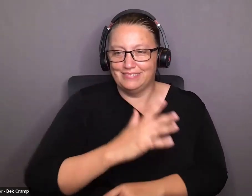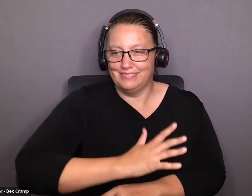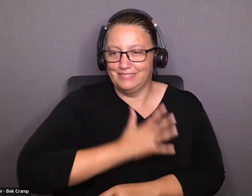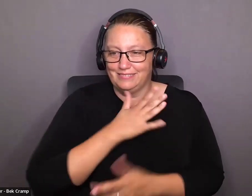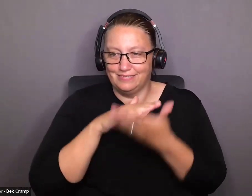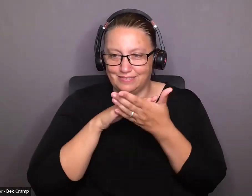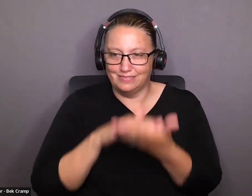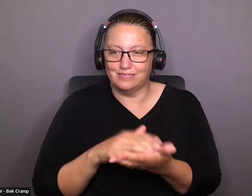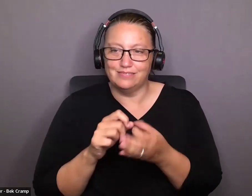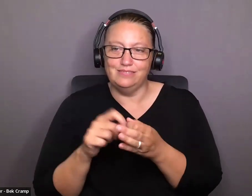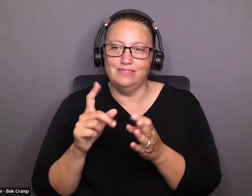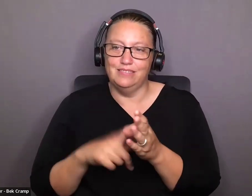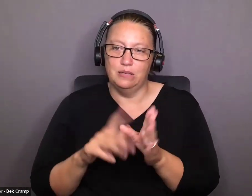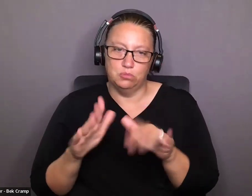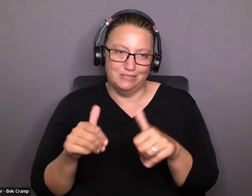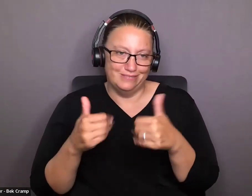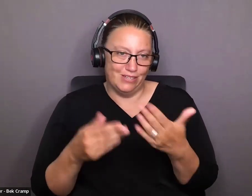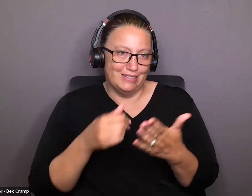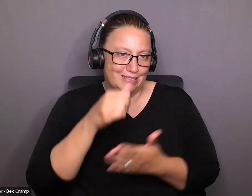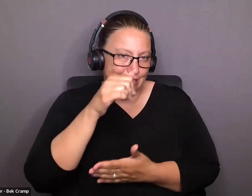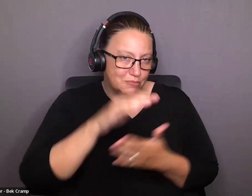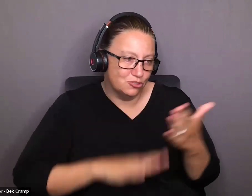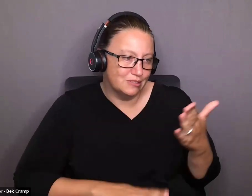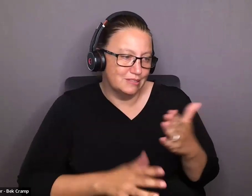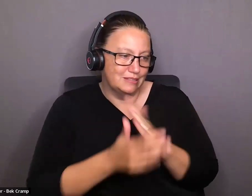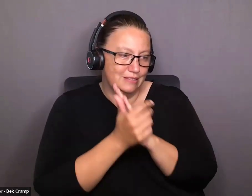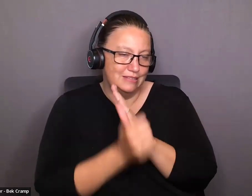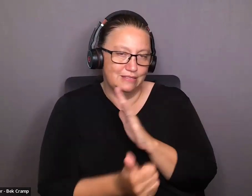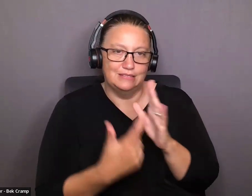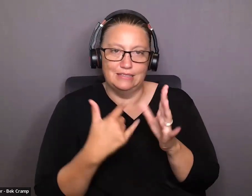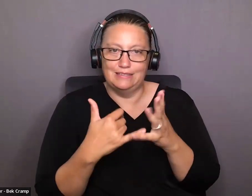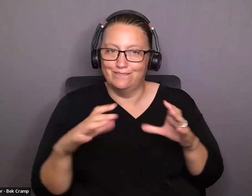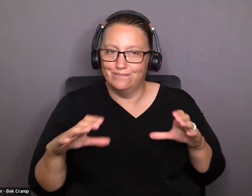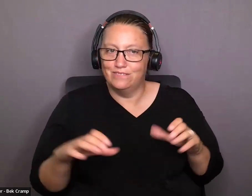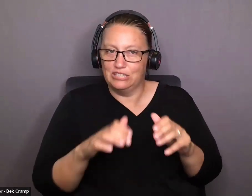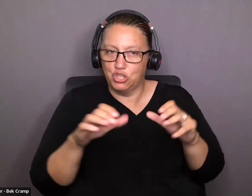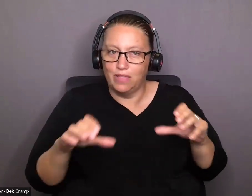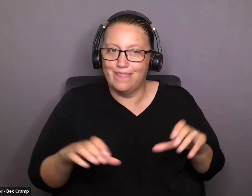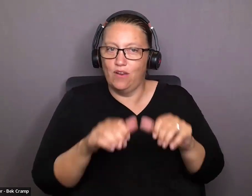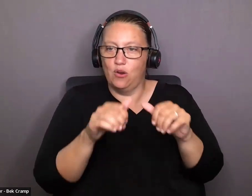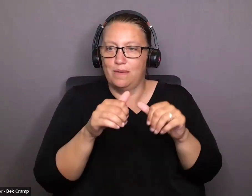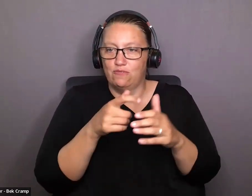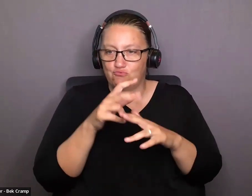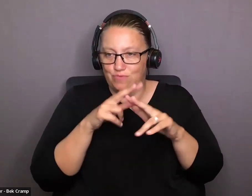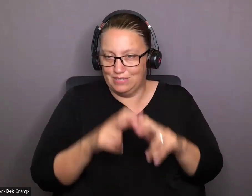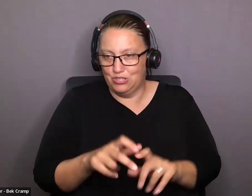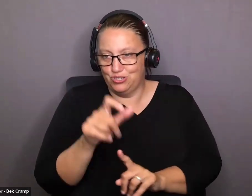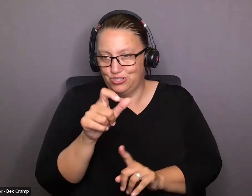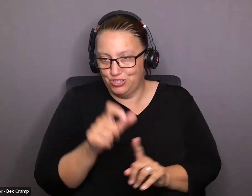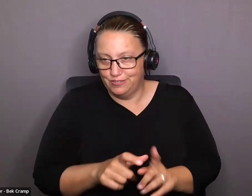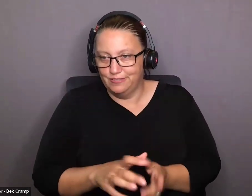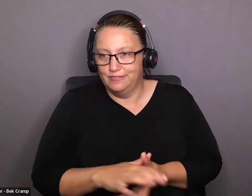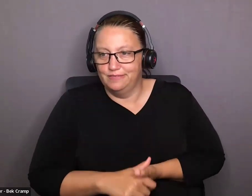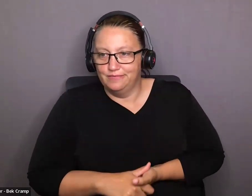providing experience and skills as a physiotherapy researcher and like to be part of research. Yes,